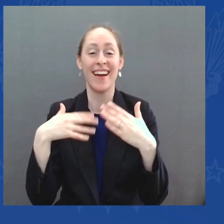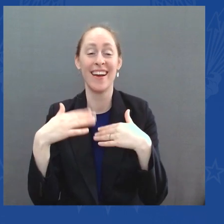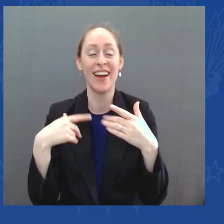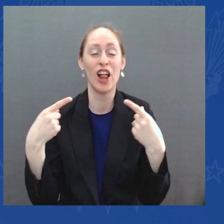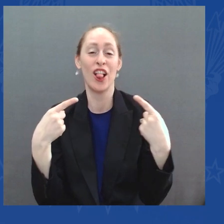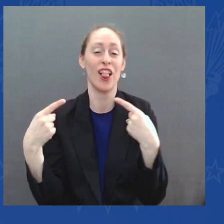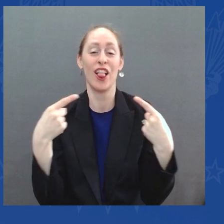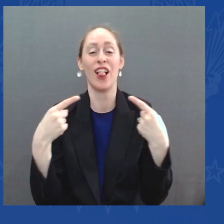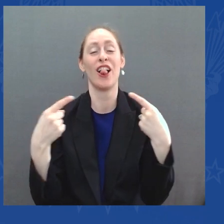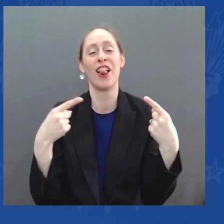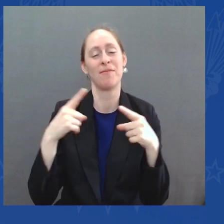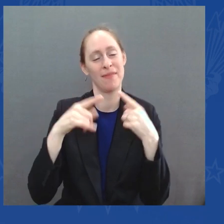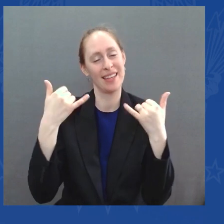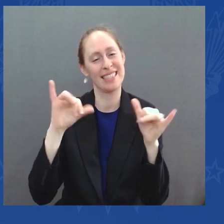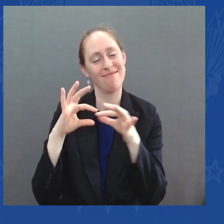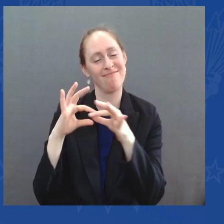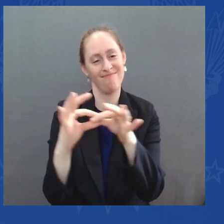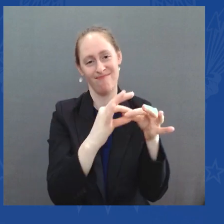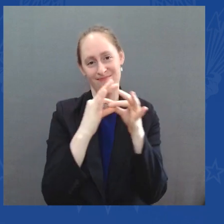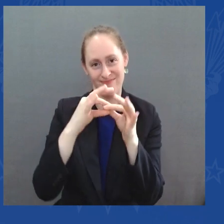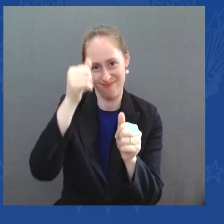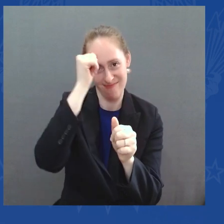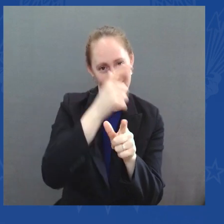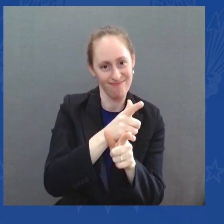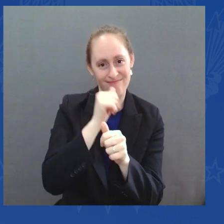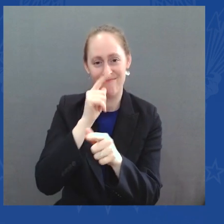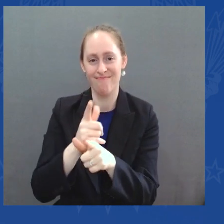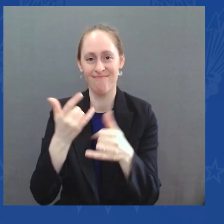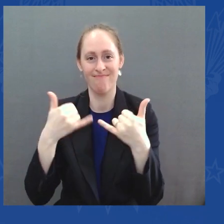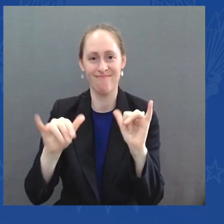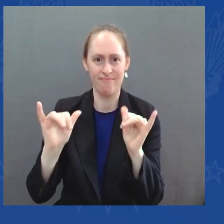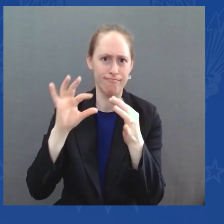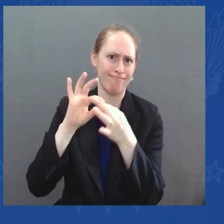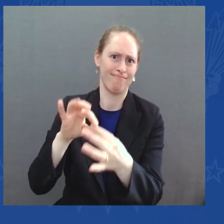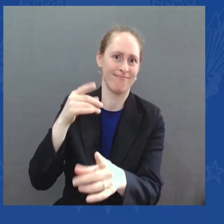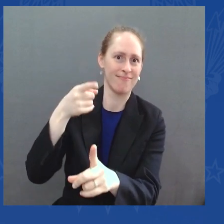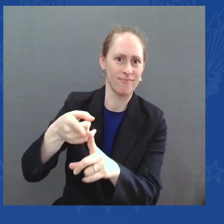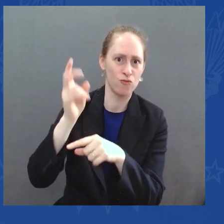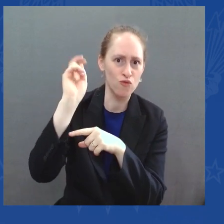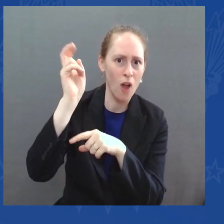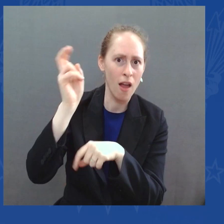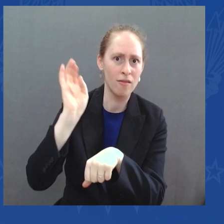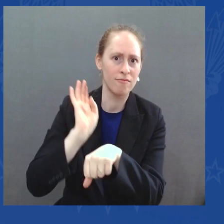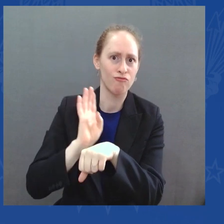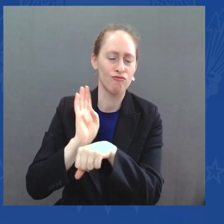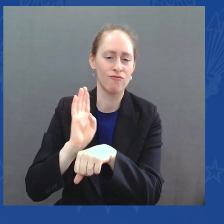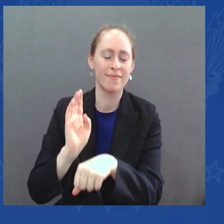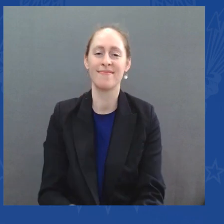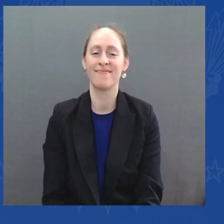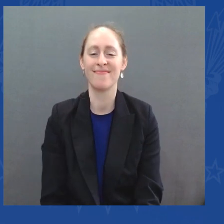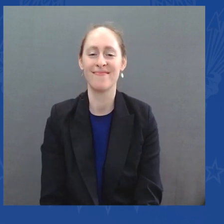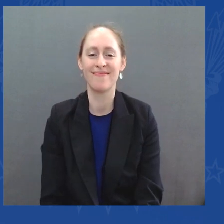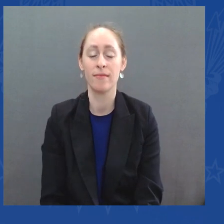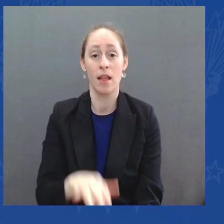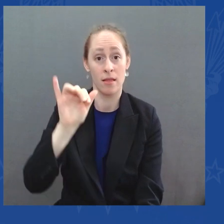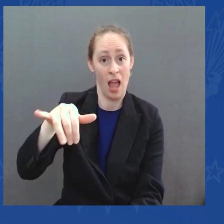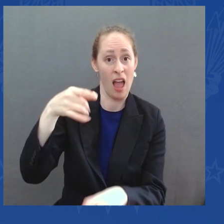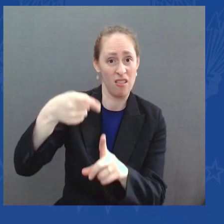The trucking industry, in fact, that's an industry that my grandfather, when he came back from the Navy, World War Two in the Pacific, came back.